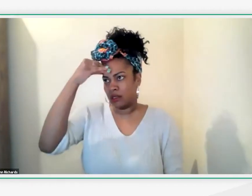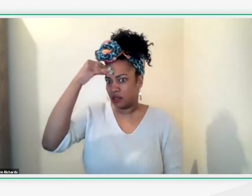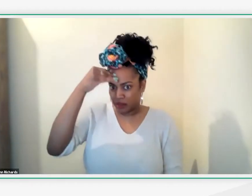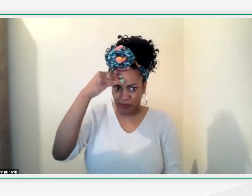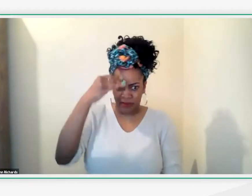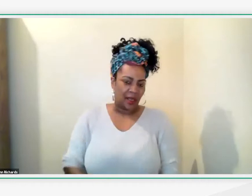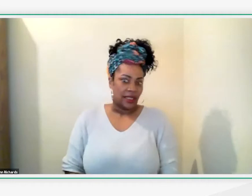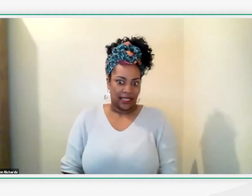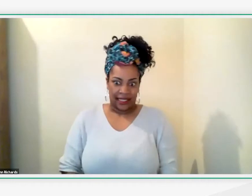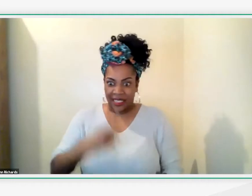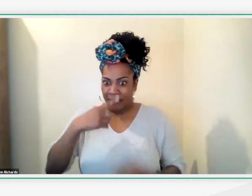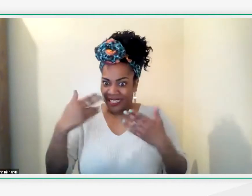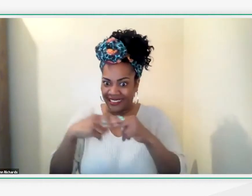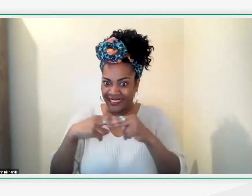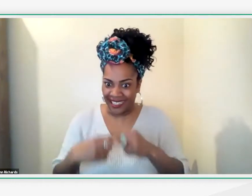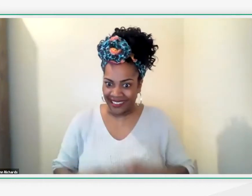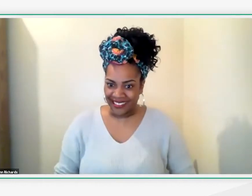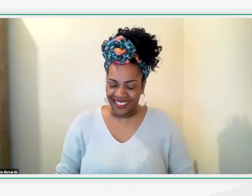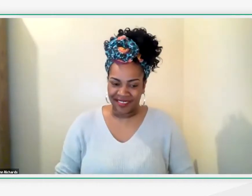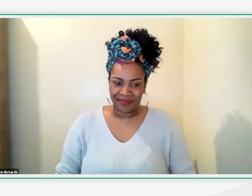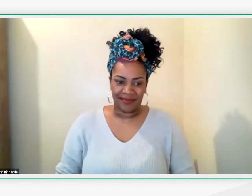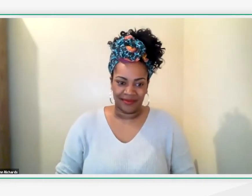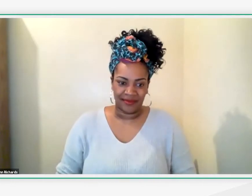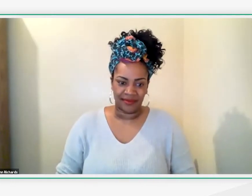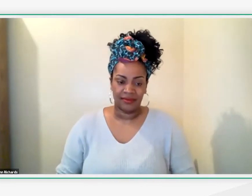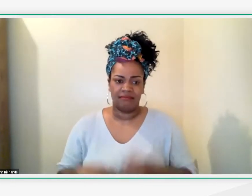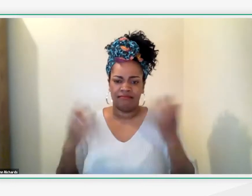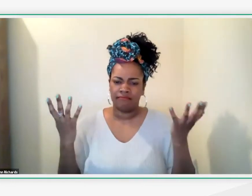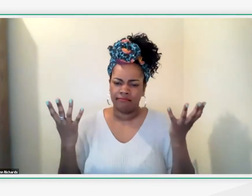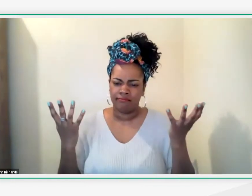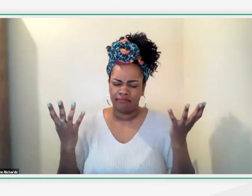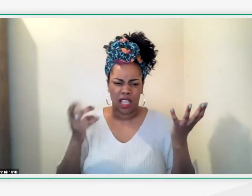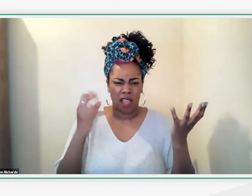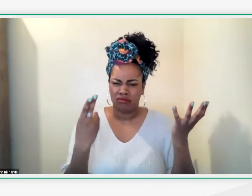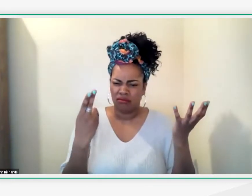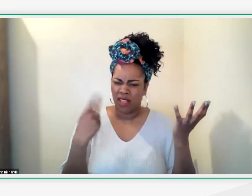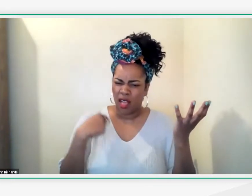We have March and then April. What a headache, tax season. Next slide, please.